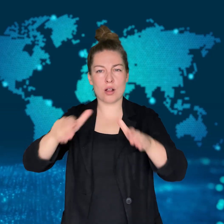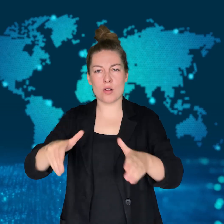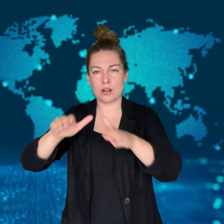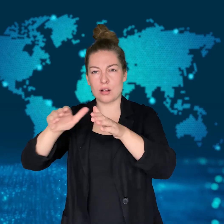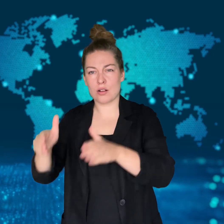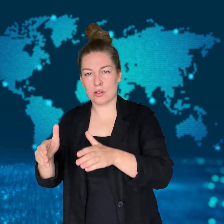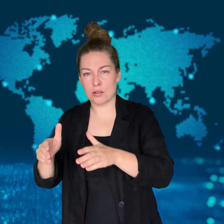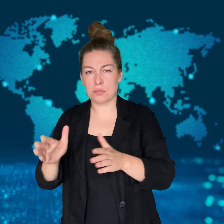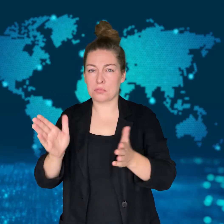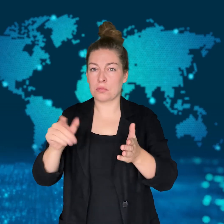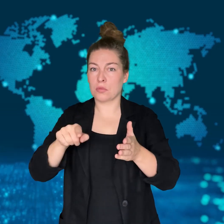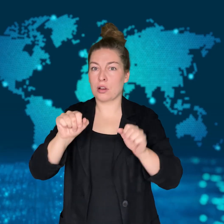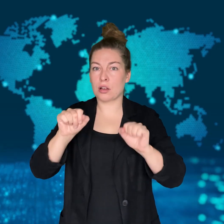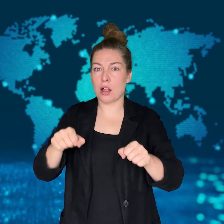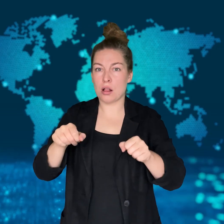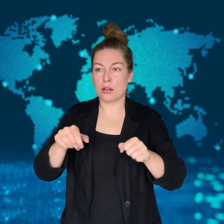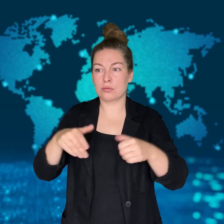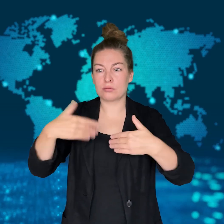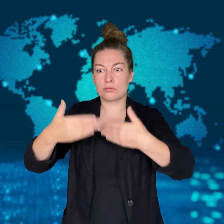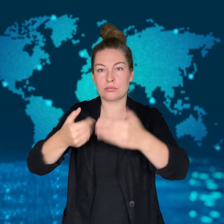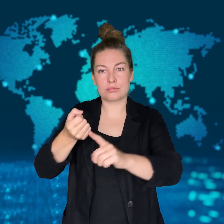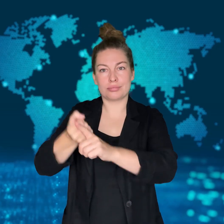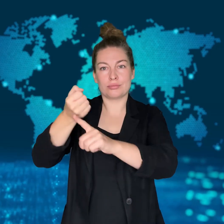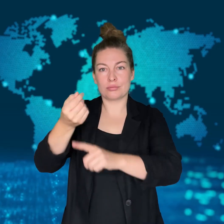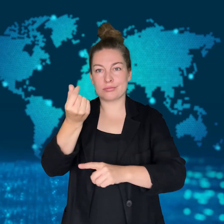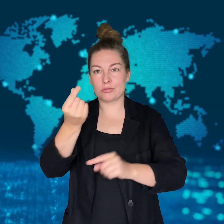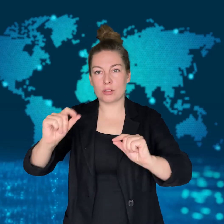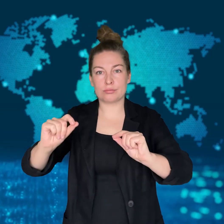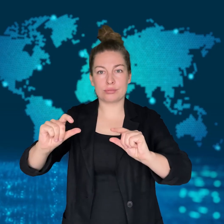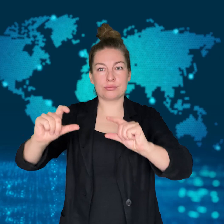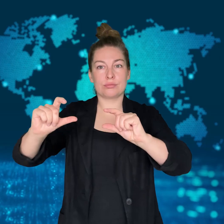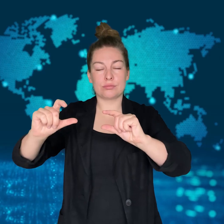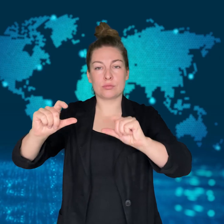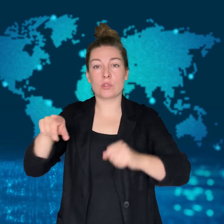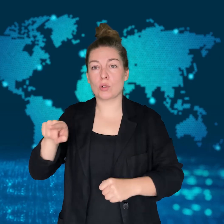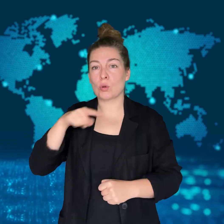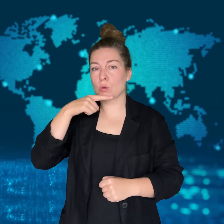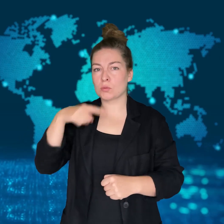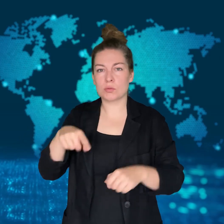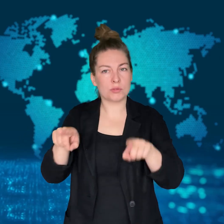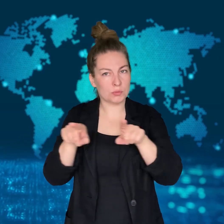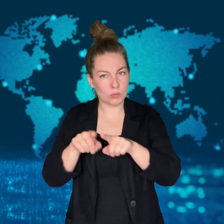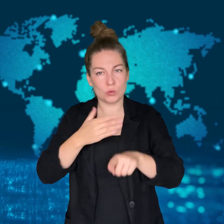Russia also plans to cut production.